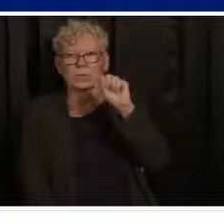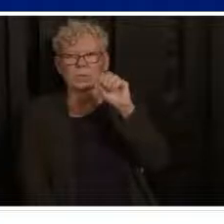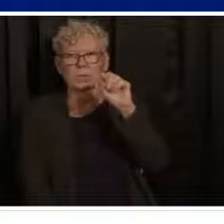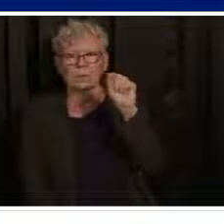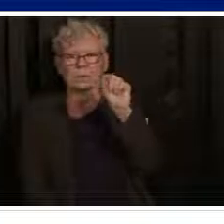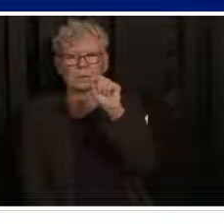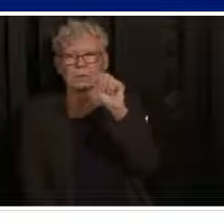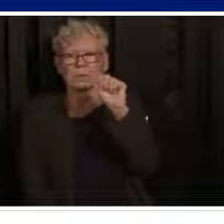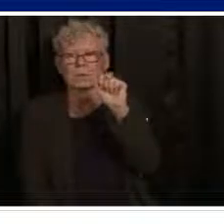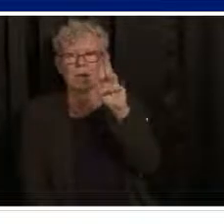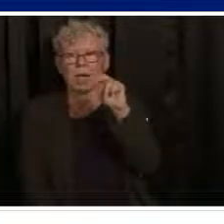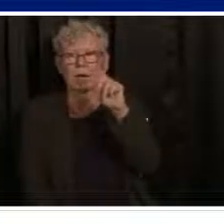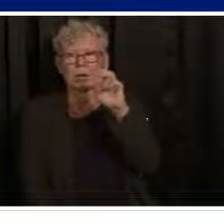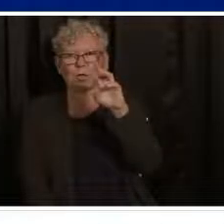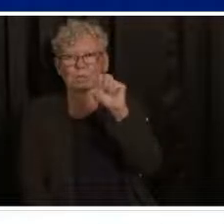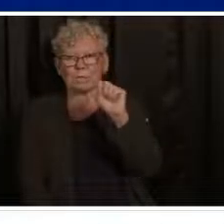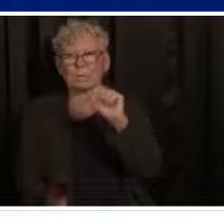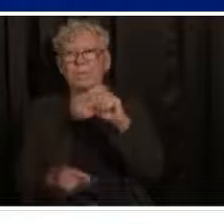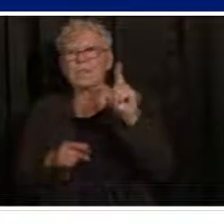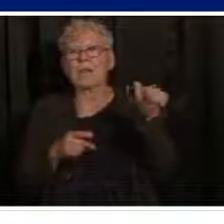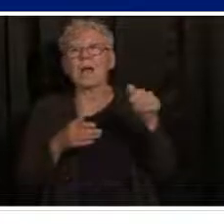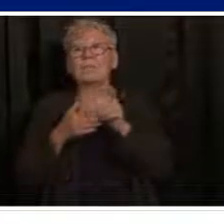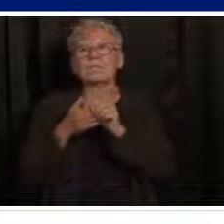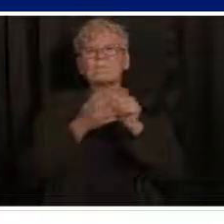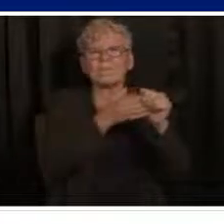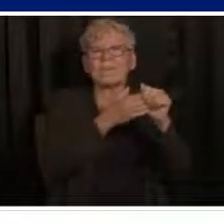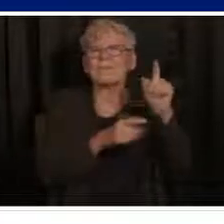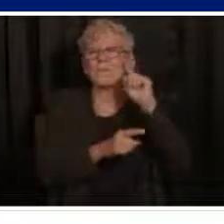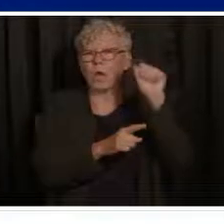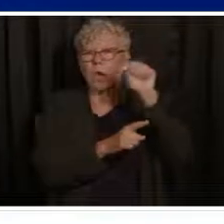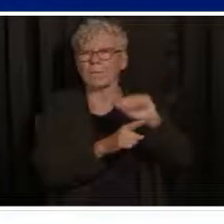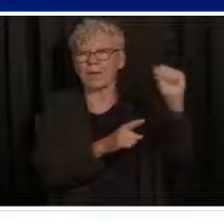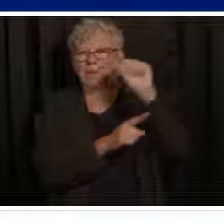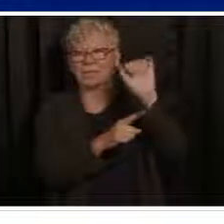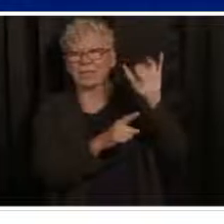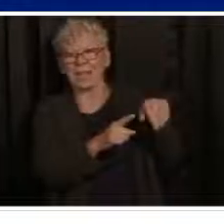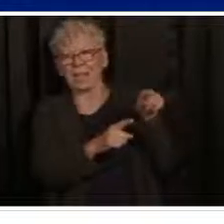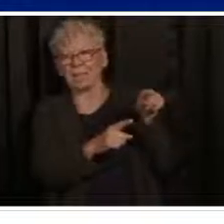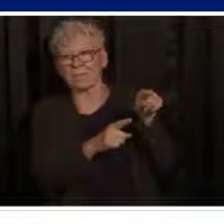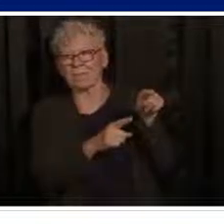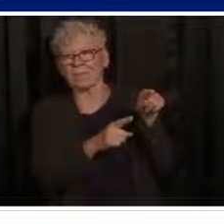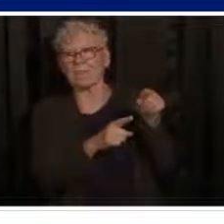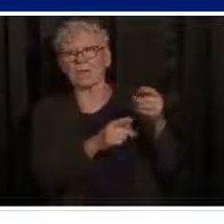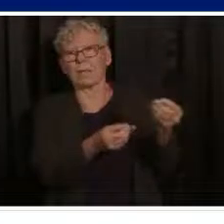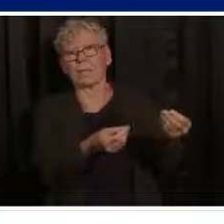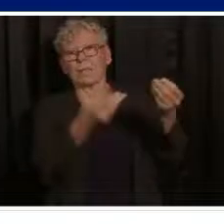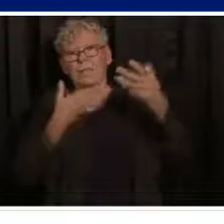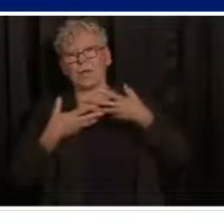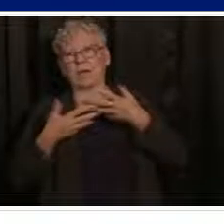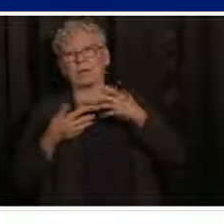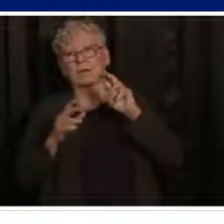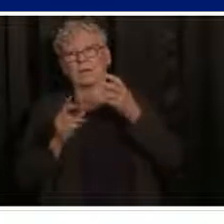affairs for Amazon. It is Amazon again who has provided this gift to our community college's foundation. I urge